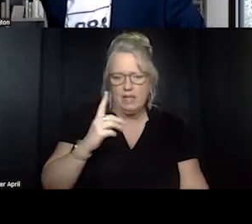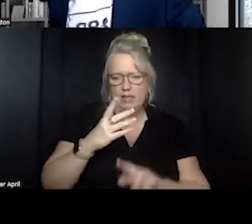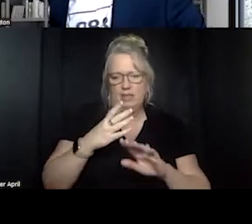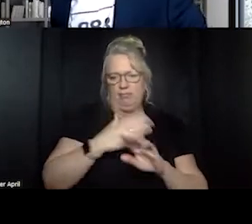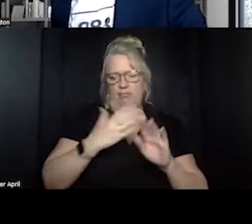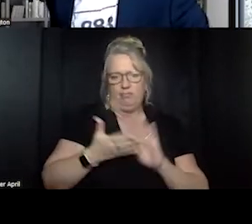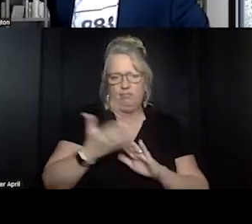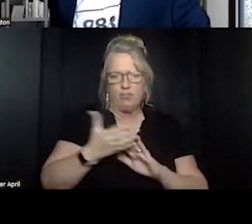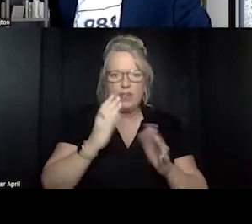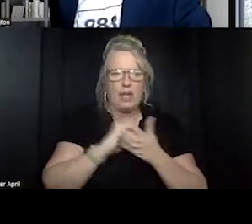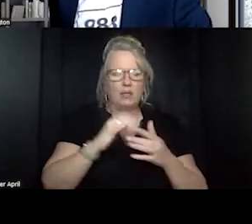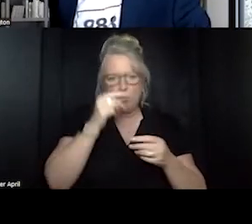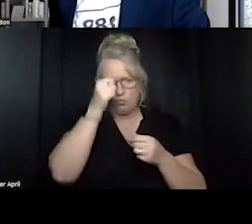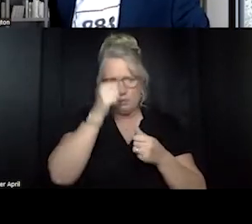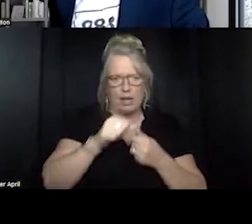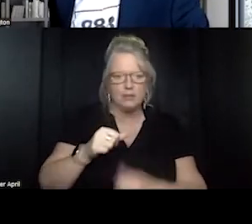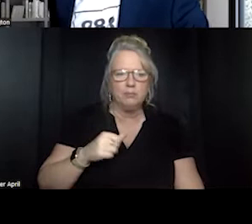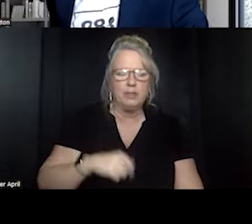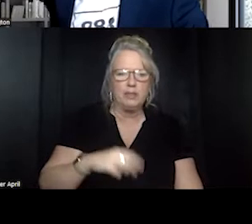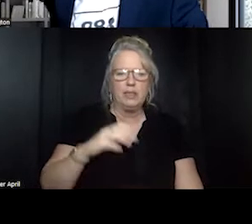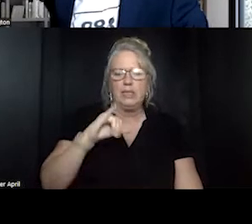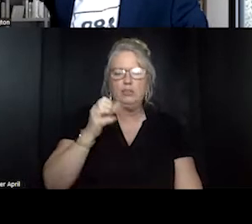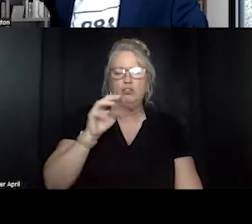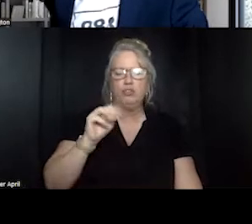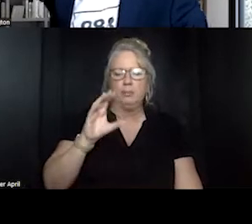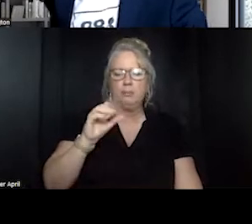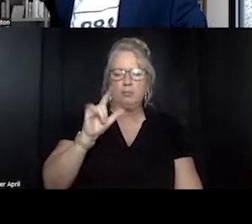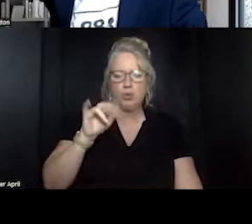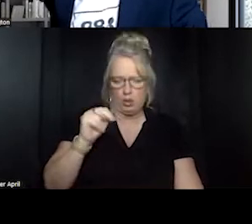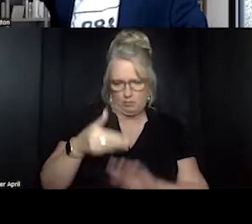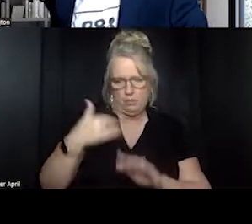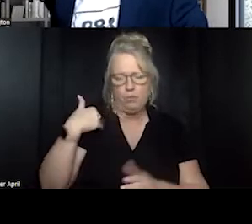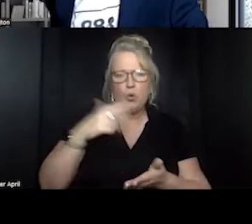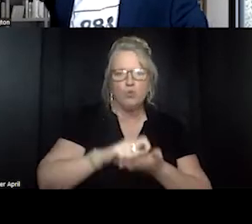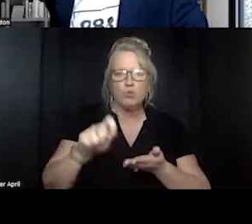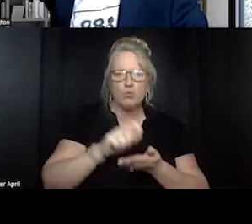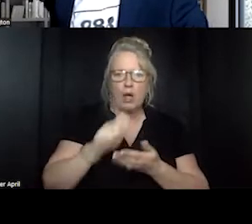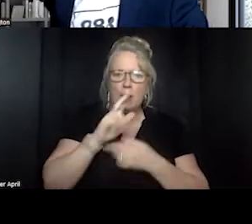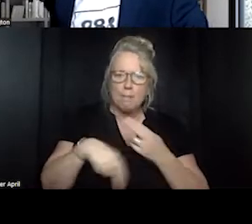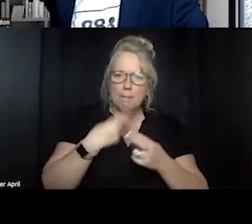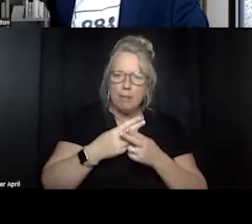THAT IT REMINDS ME A LITTLE BIT. JIM COLLINS USED TO WRITE ABOUT THE DIFFERENCE IN COMPANIES THAT